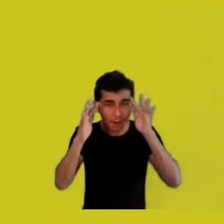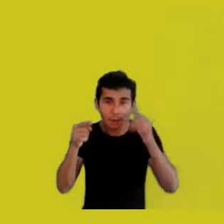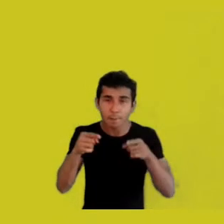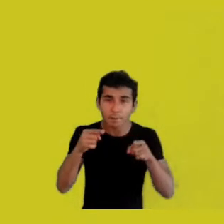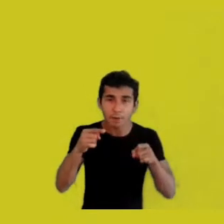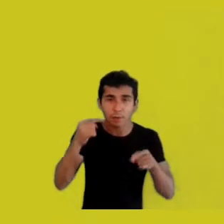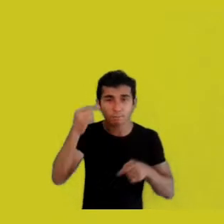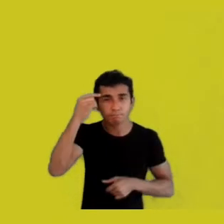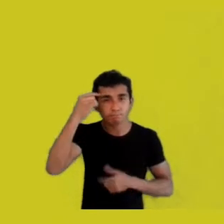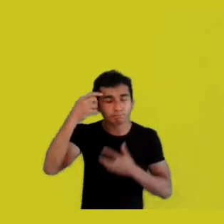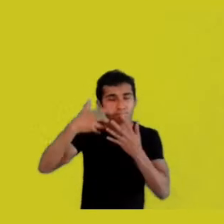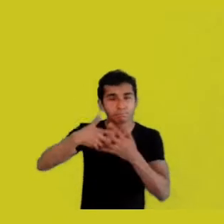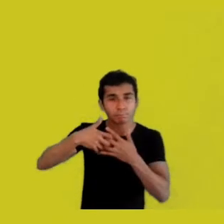That’s it.